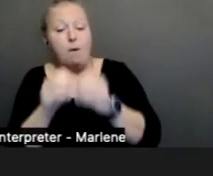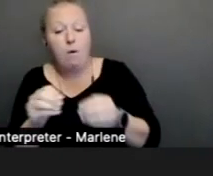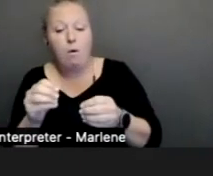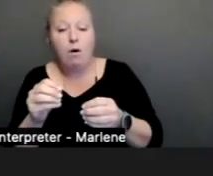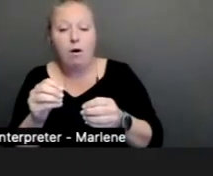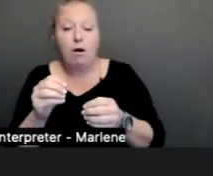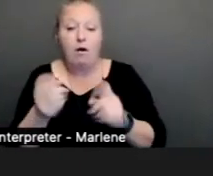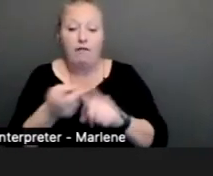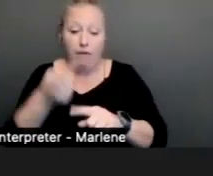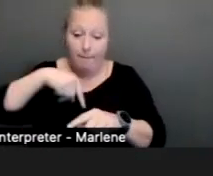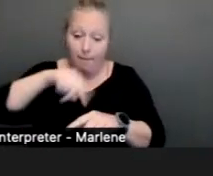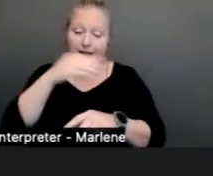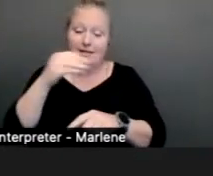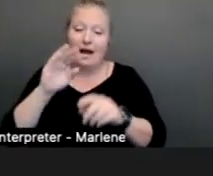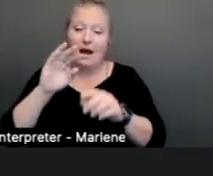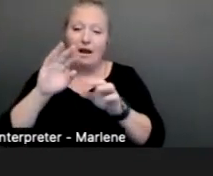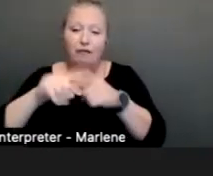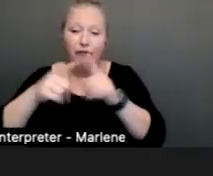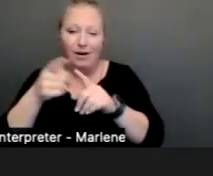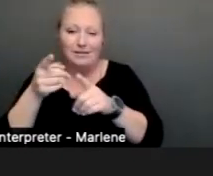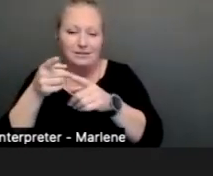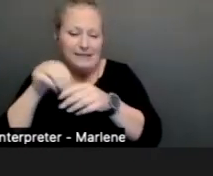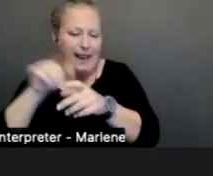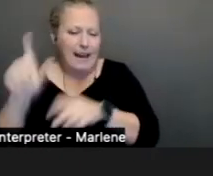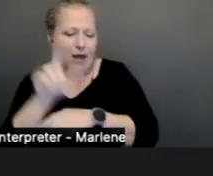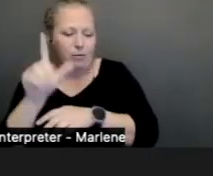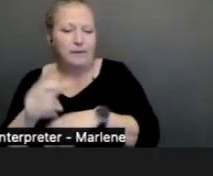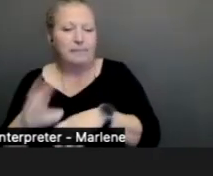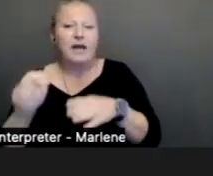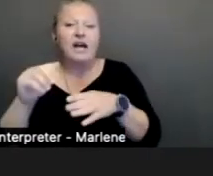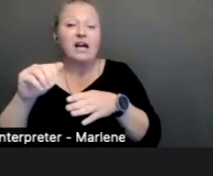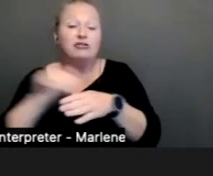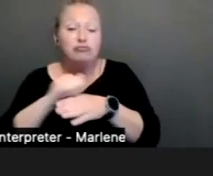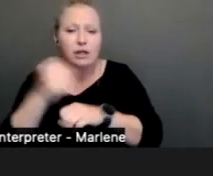from us and our friends in the library space is that training and support and help for everybody